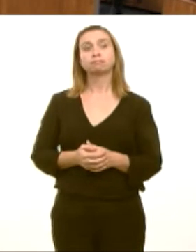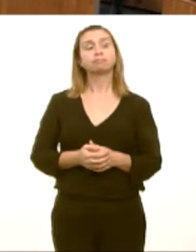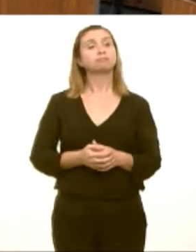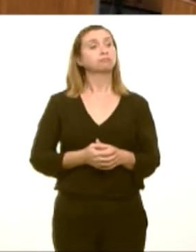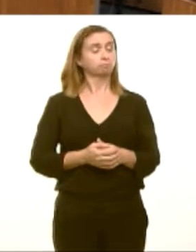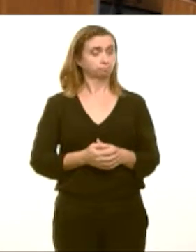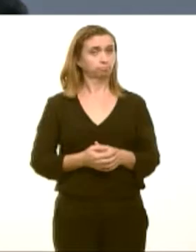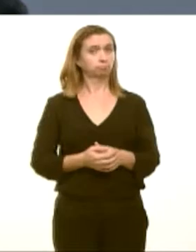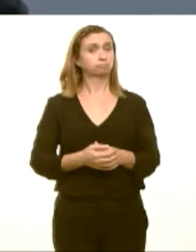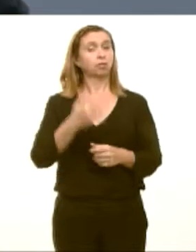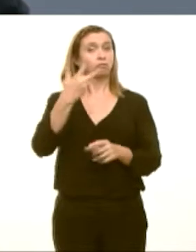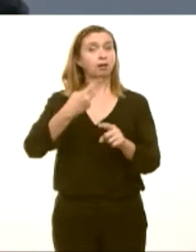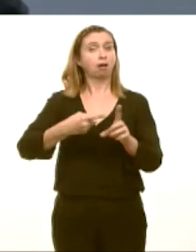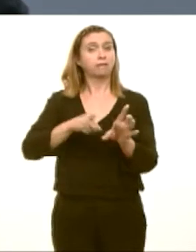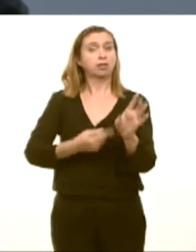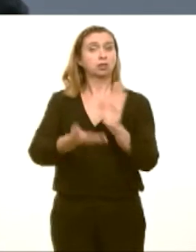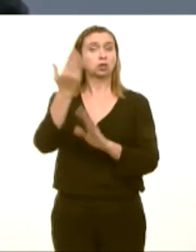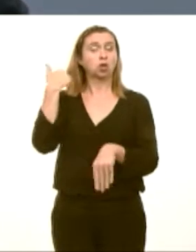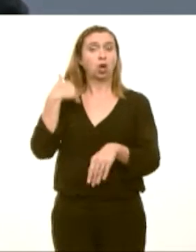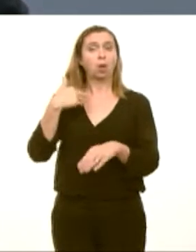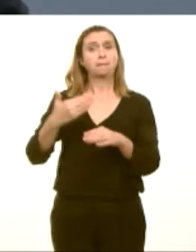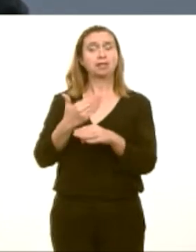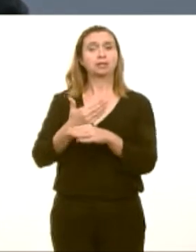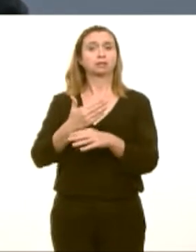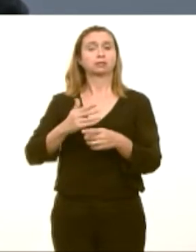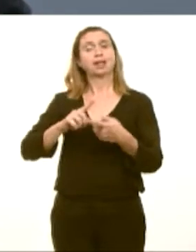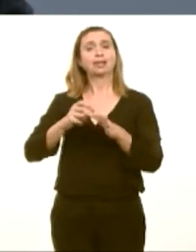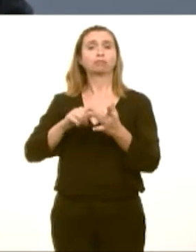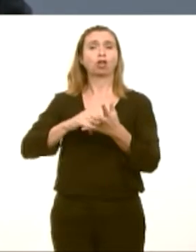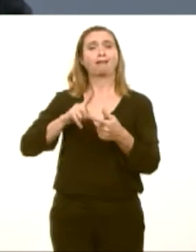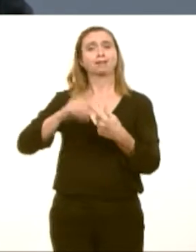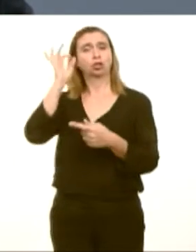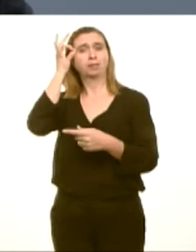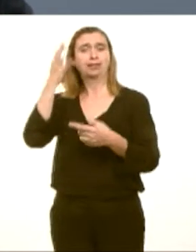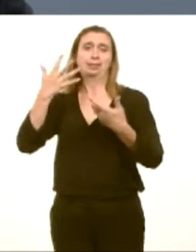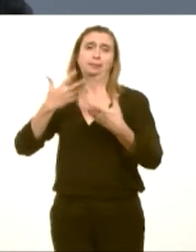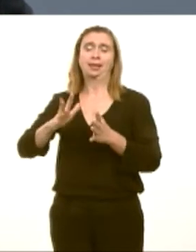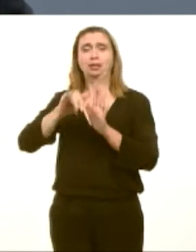in Llanedeyrn and the surrounding area. Paul Davies: Brif Weinidog, maeín dair blynedd a hanner ers iír Pwyllgor Menter a Busnes